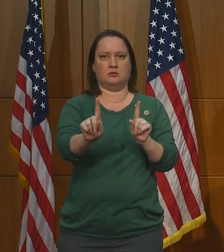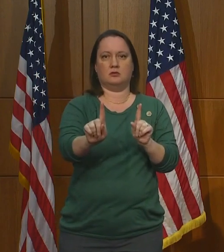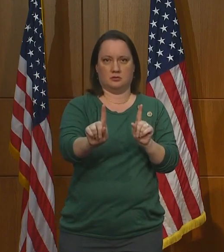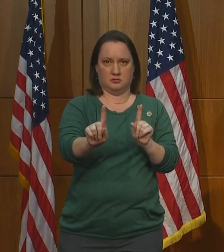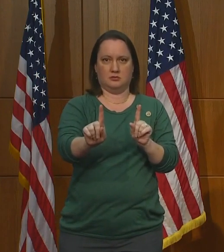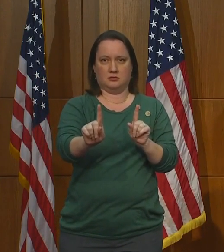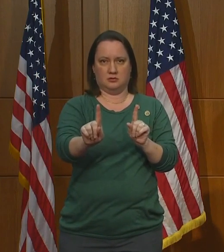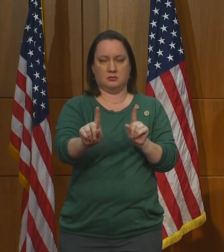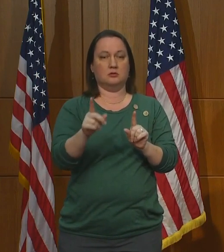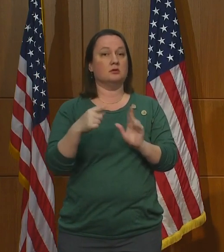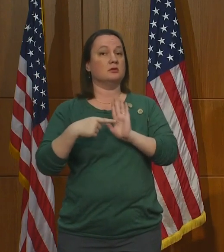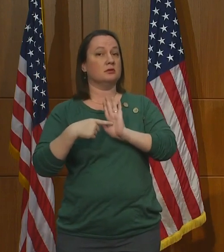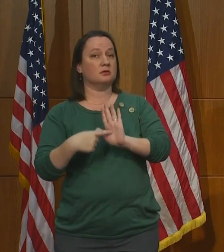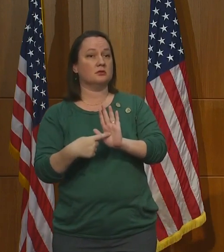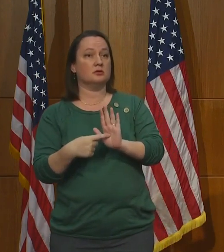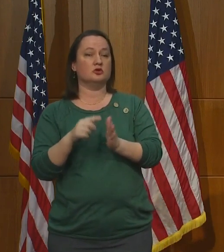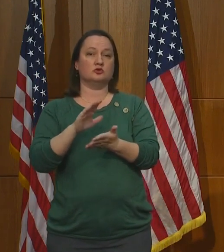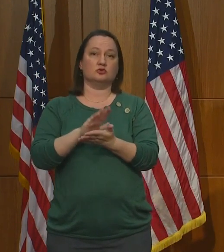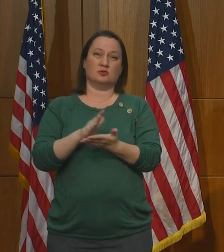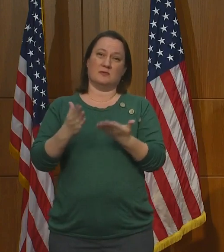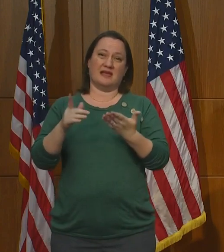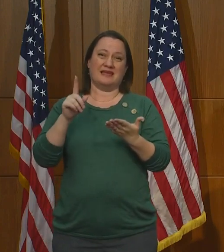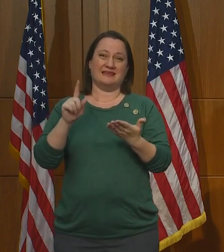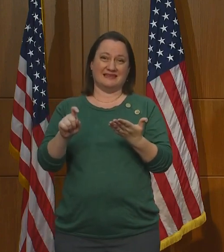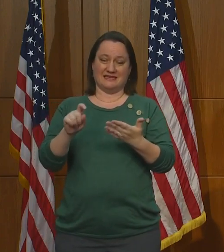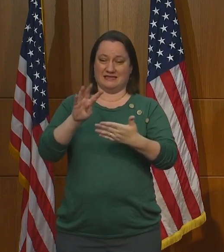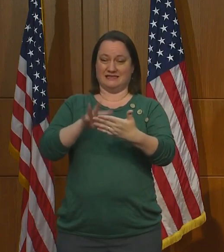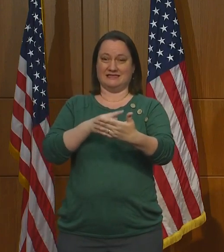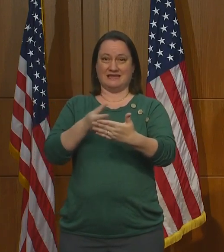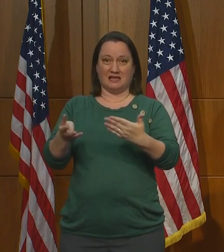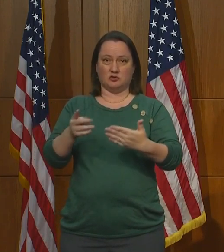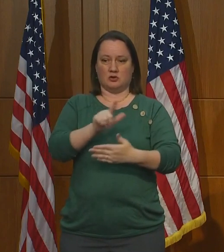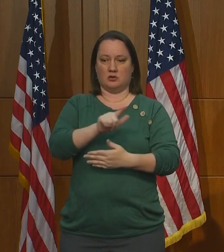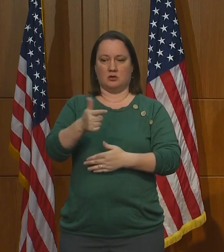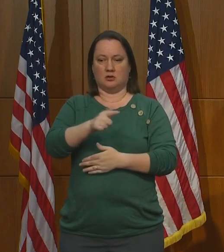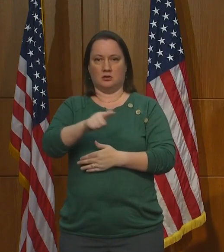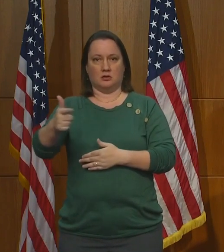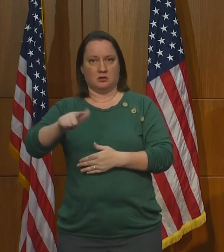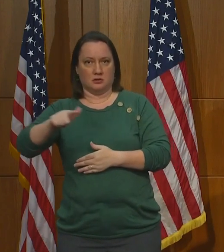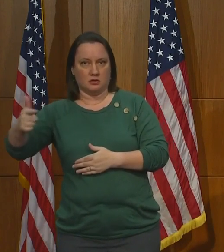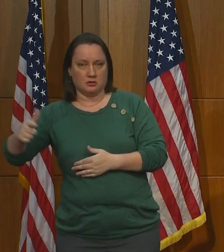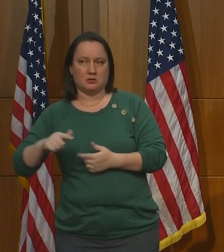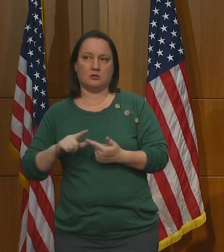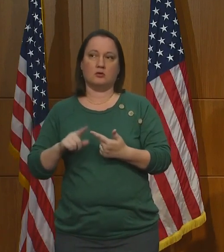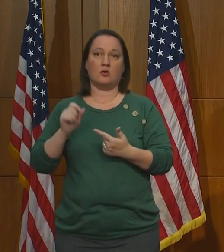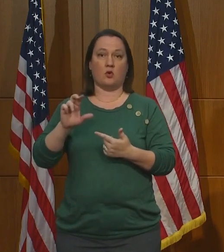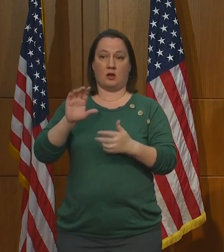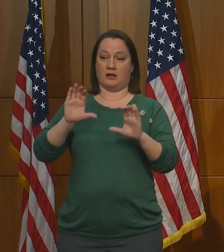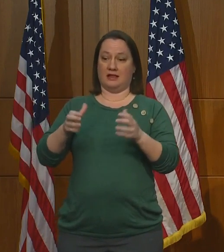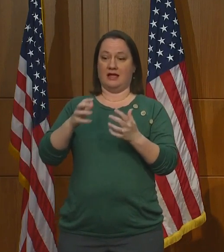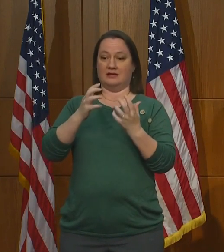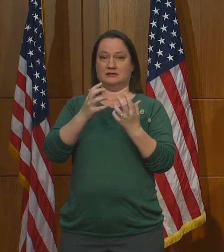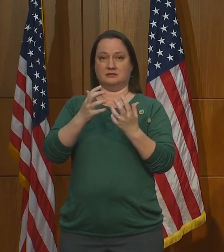PHYSICAL DISTANCING MEASURES IN PLACE FOR EXAMPLE SCHOOLS MIGHT